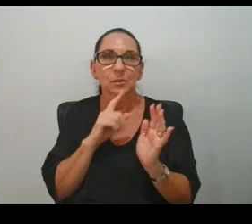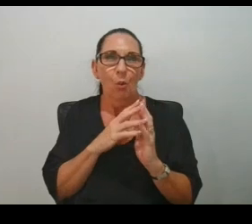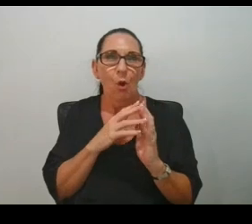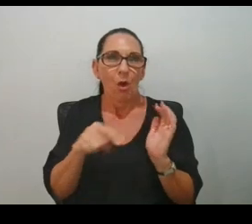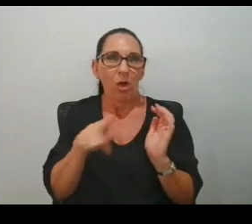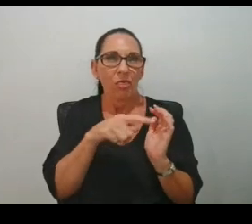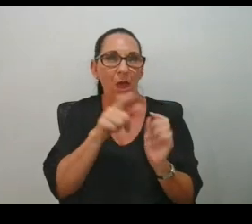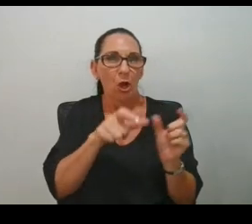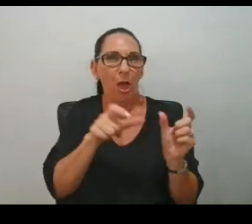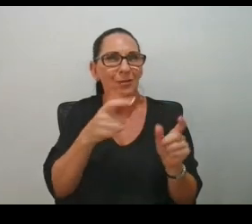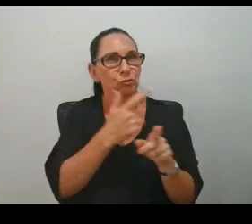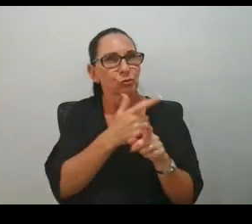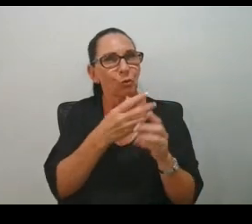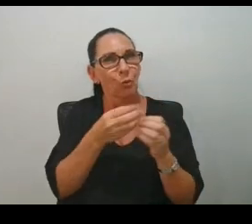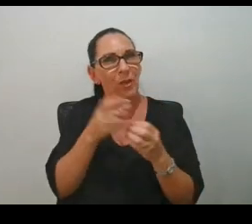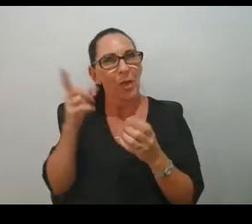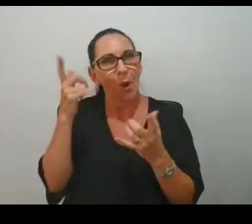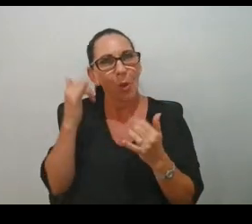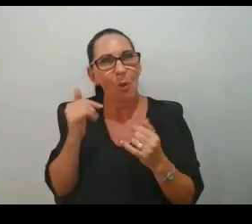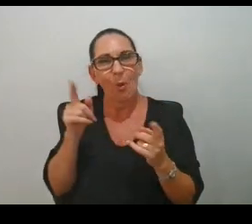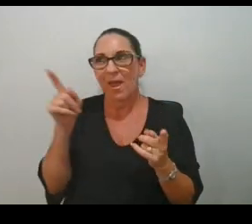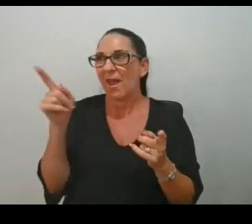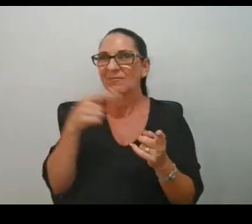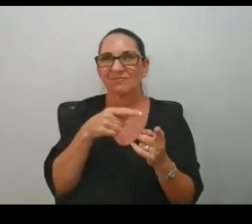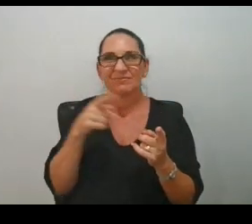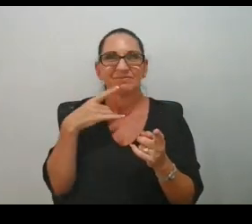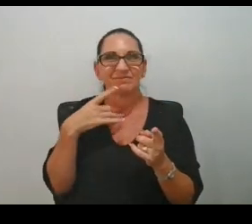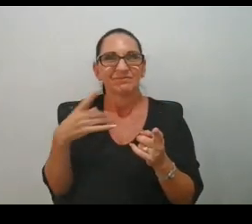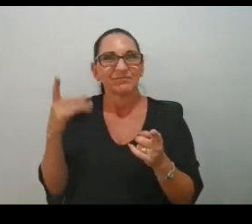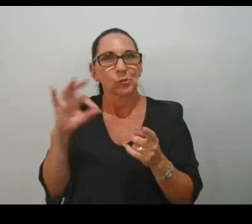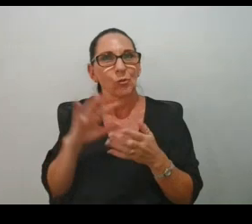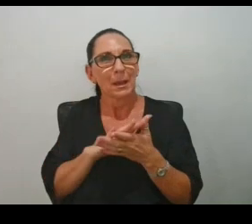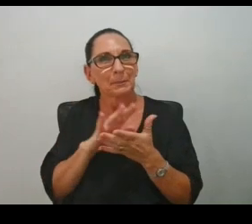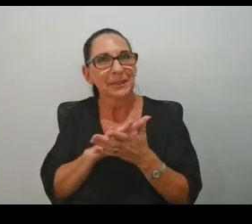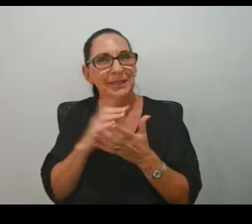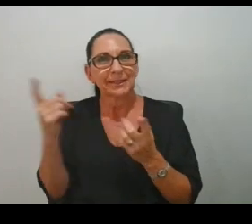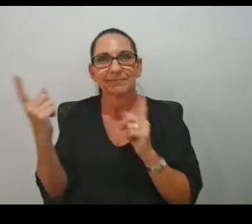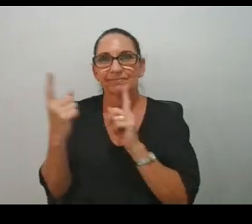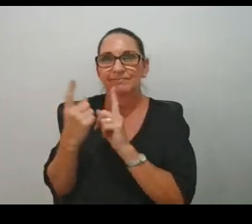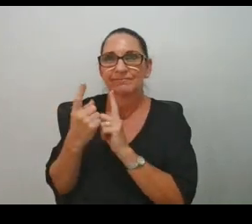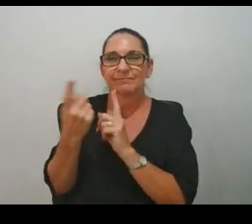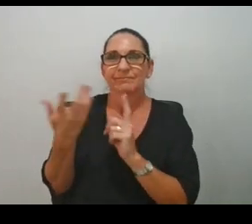happy with the lawyer that they've been appointed and a lot of the time the lawyers that they're